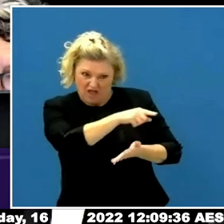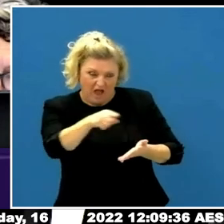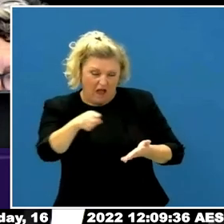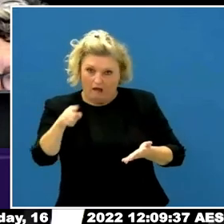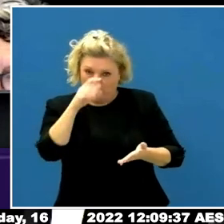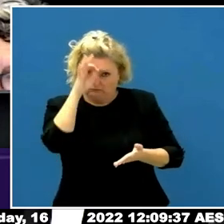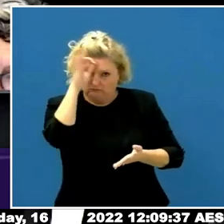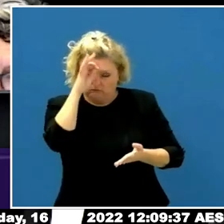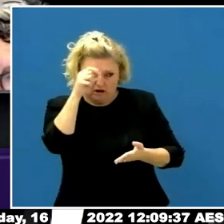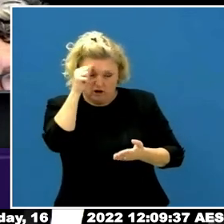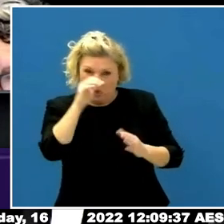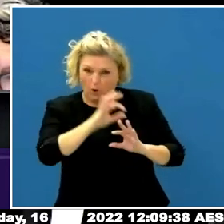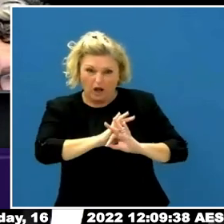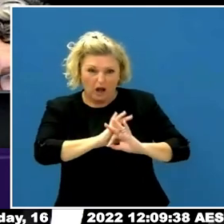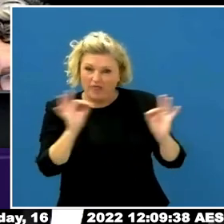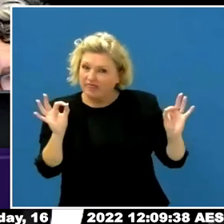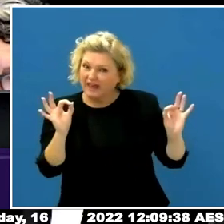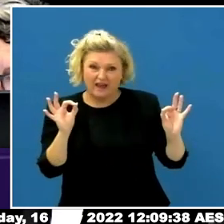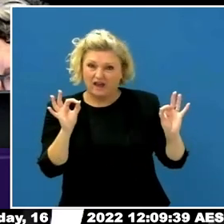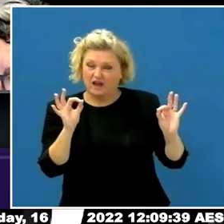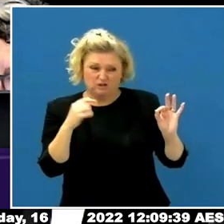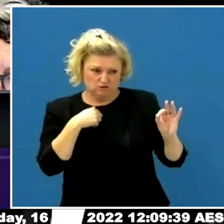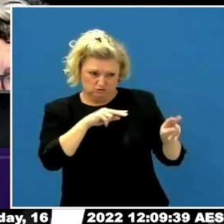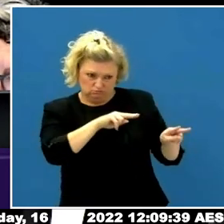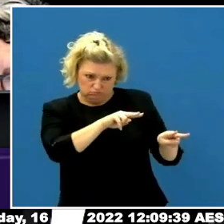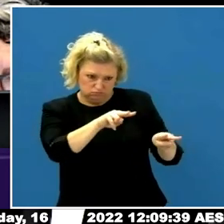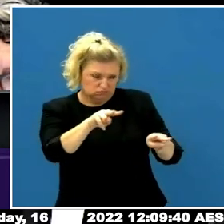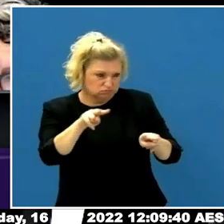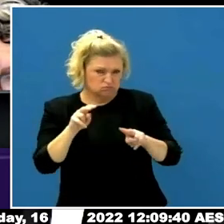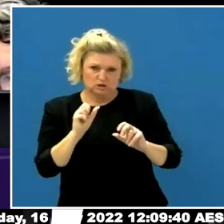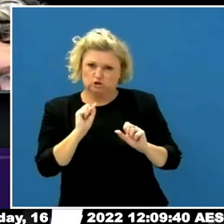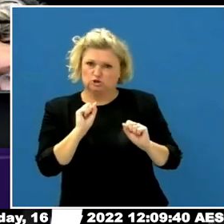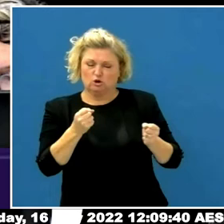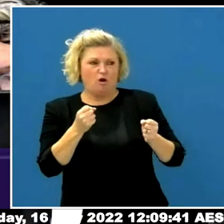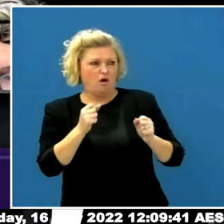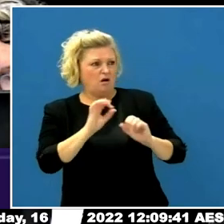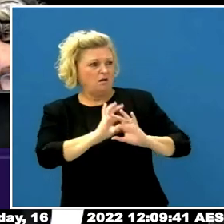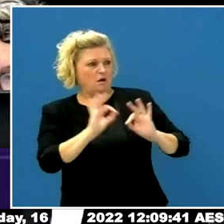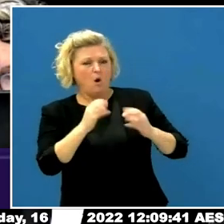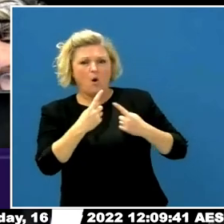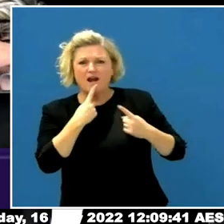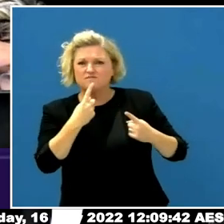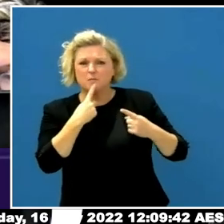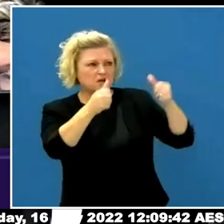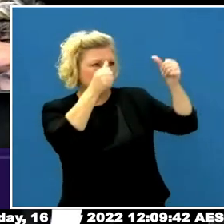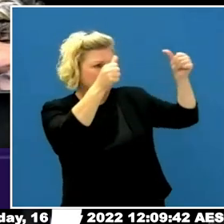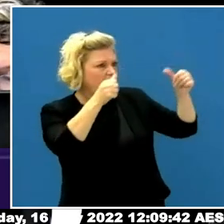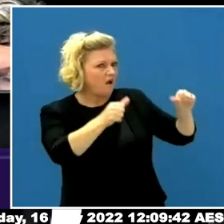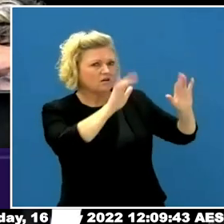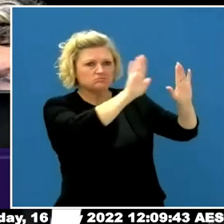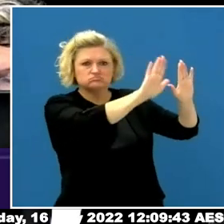Yes. SALLY: And that they had no boards up at the centres where he could go